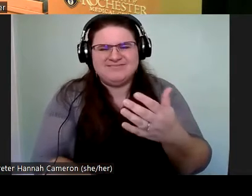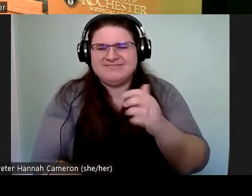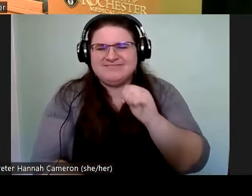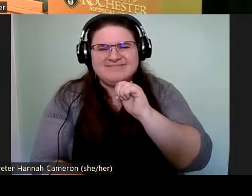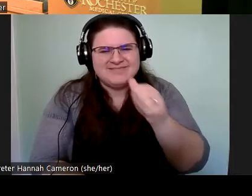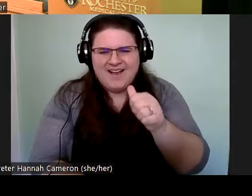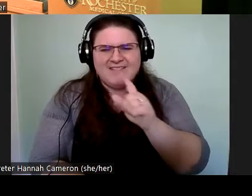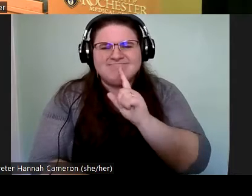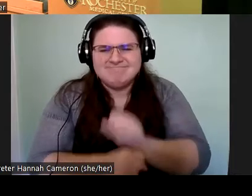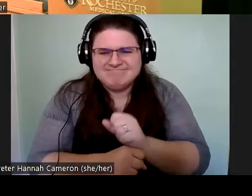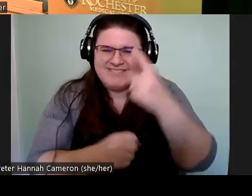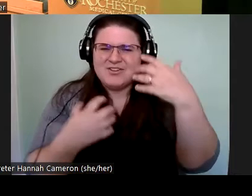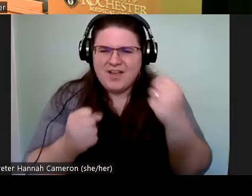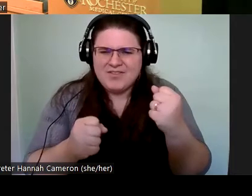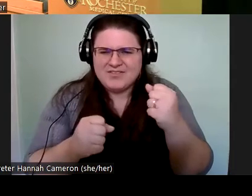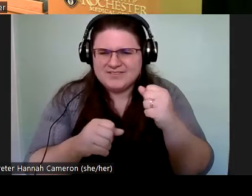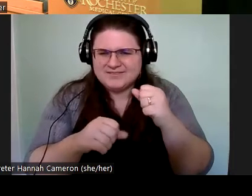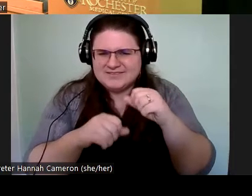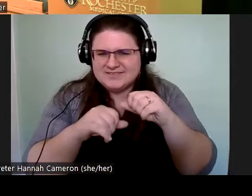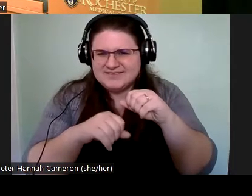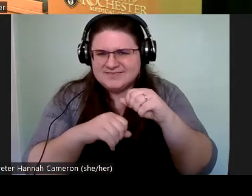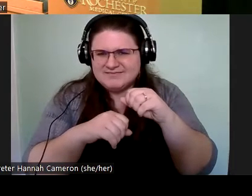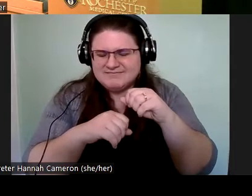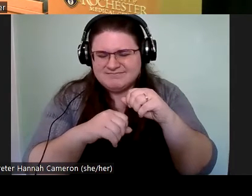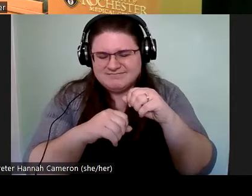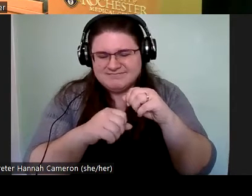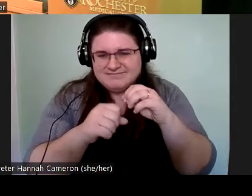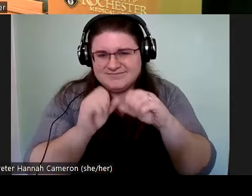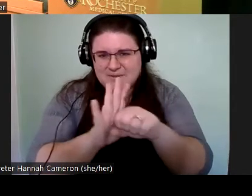discriminates against paying for services it's called the IMD exclusion Institute for mental